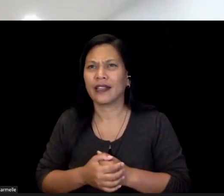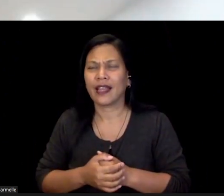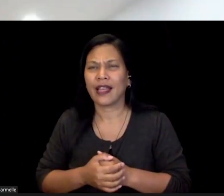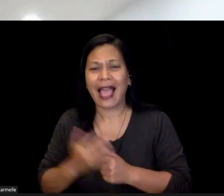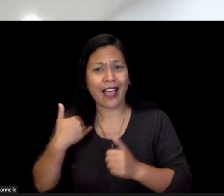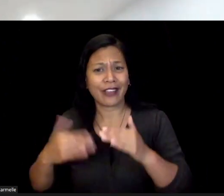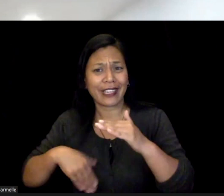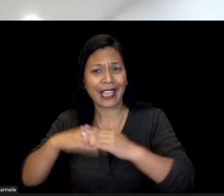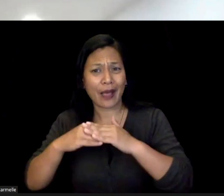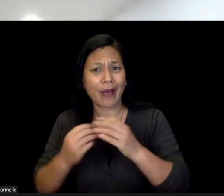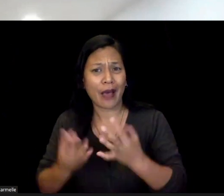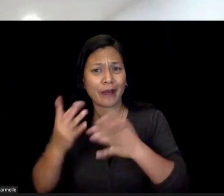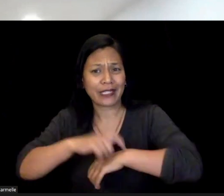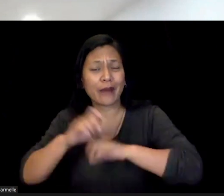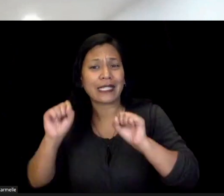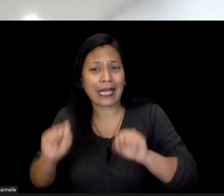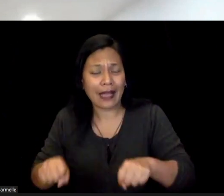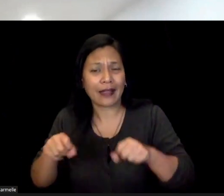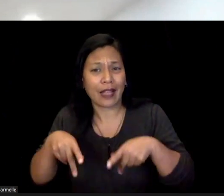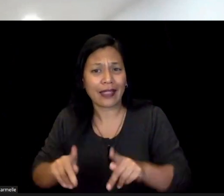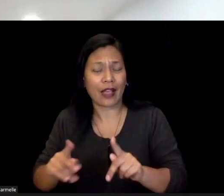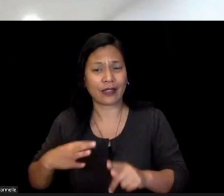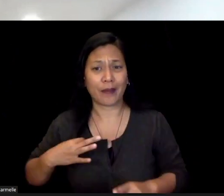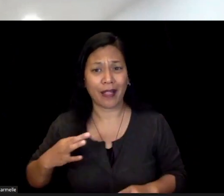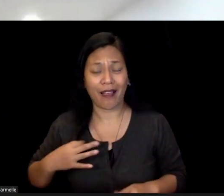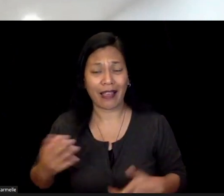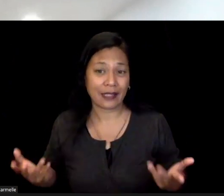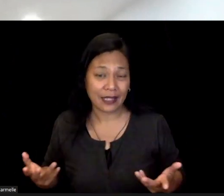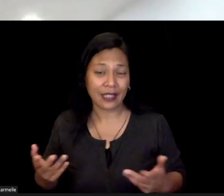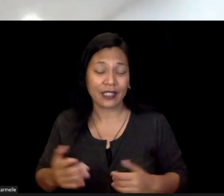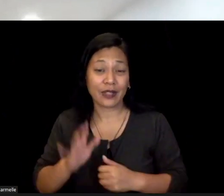a cap on how many times you can keep coming back. So they've already ruined one of their opportunities.